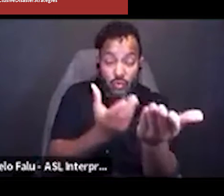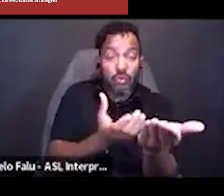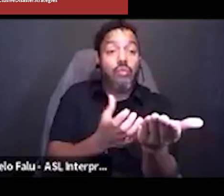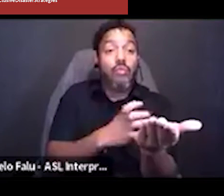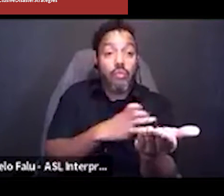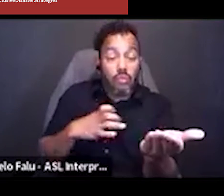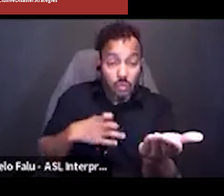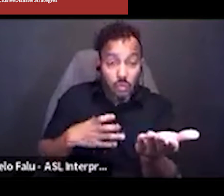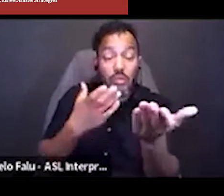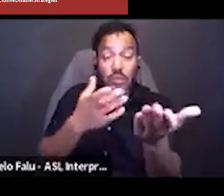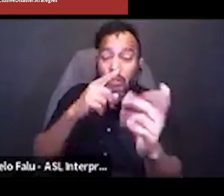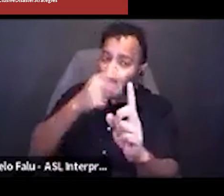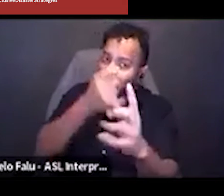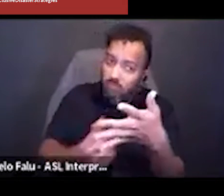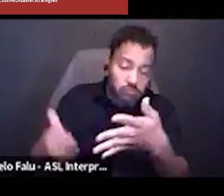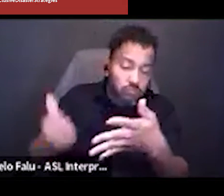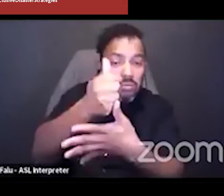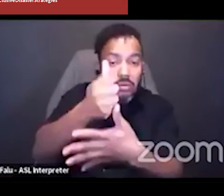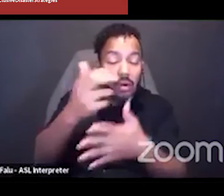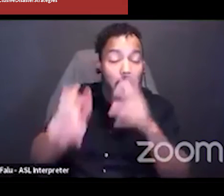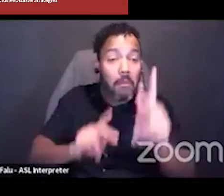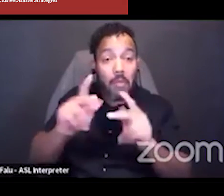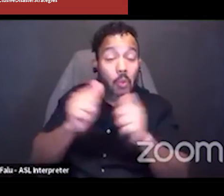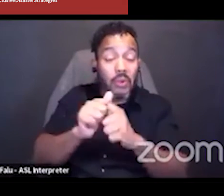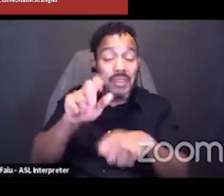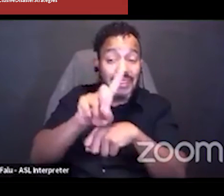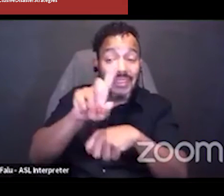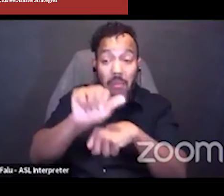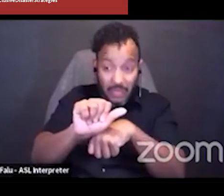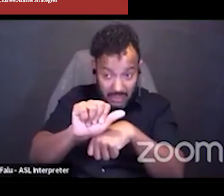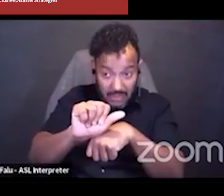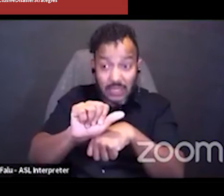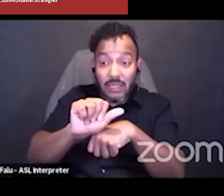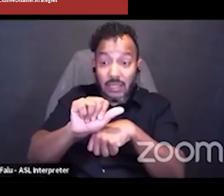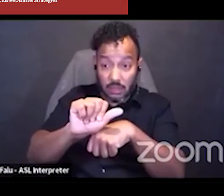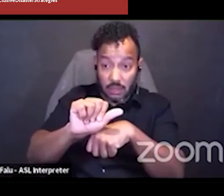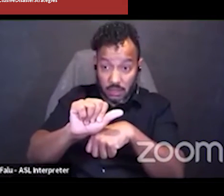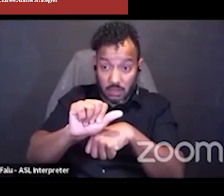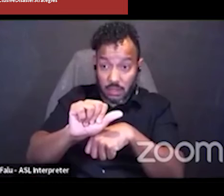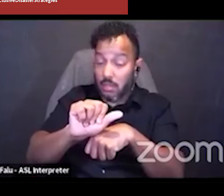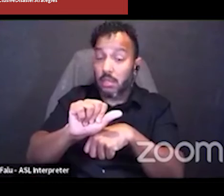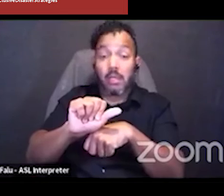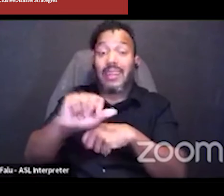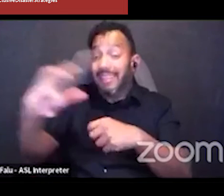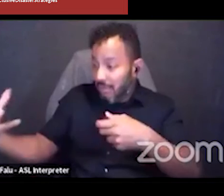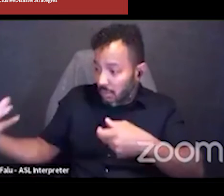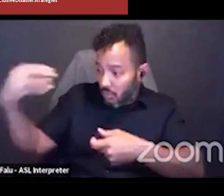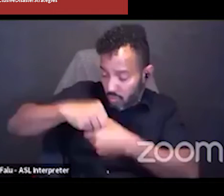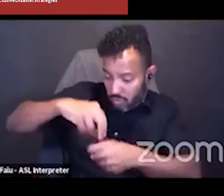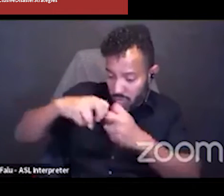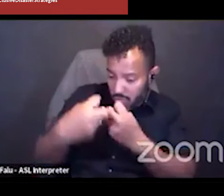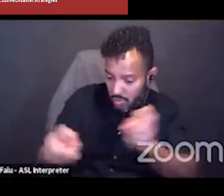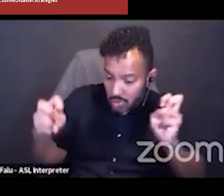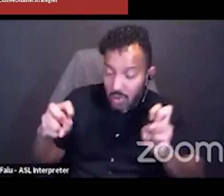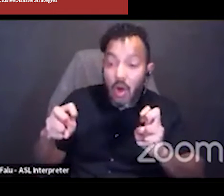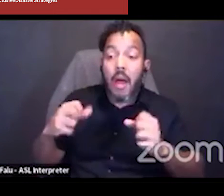Really prioritizes putting people with disabilities at the table making a body, a national commission